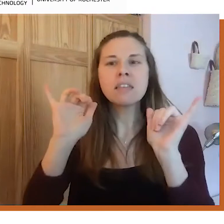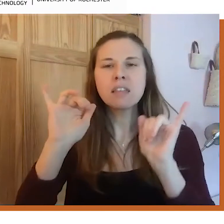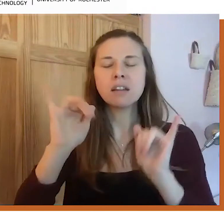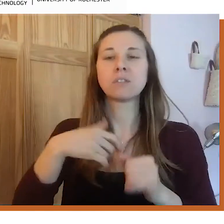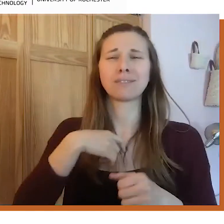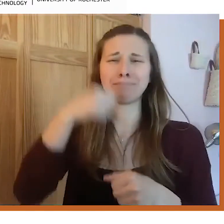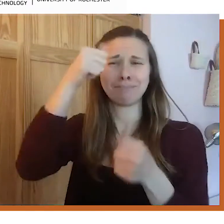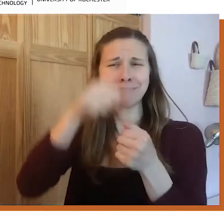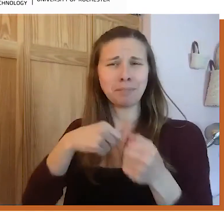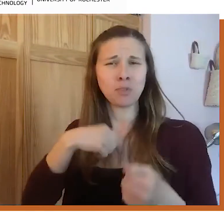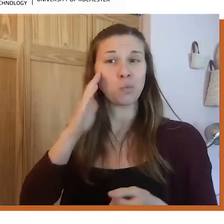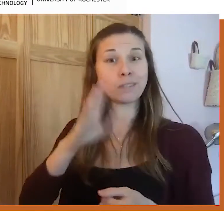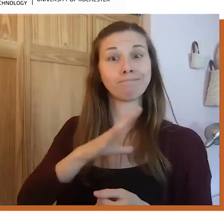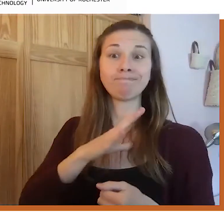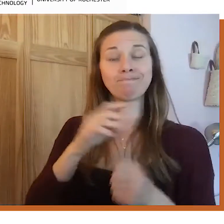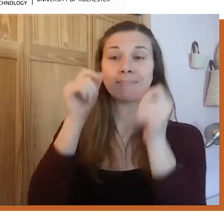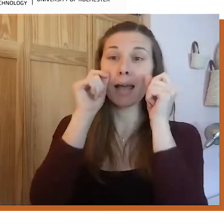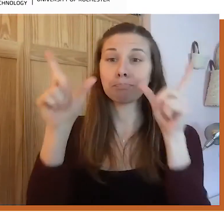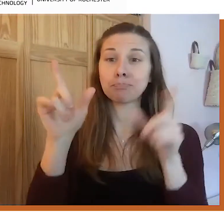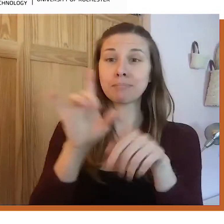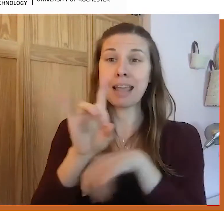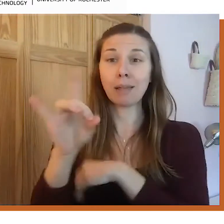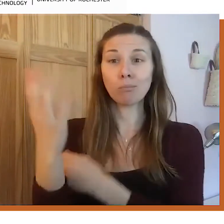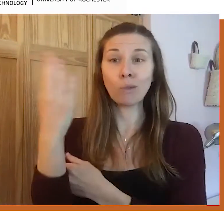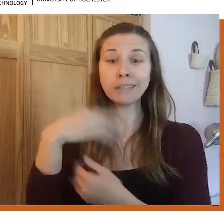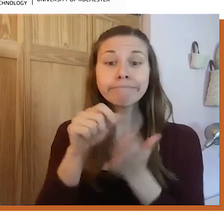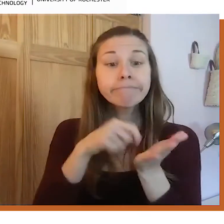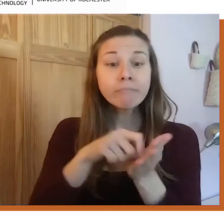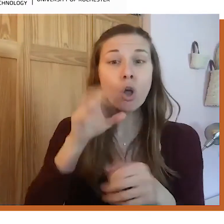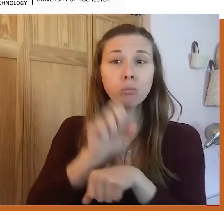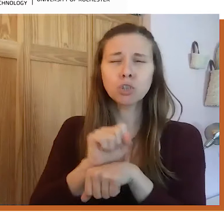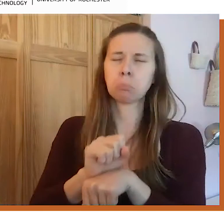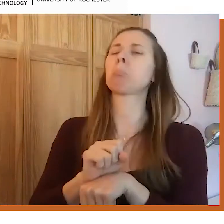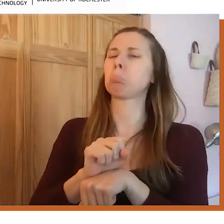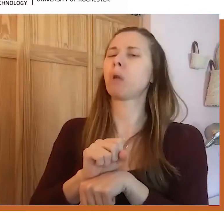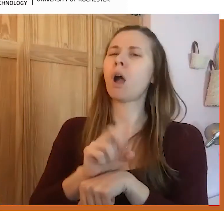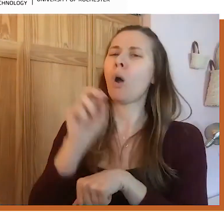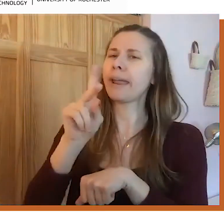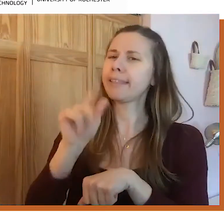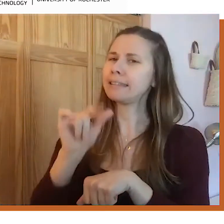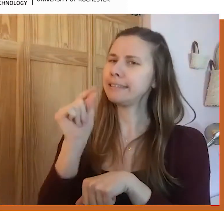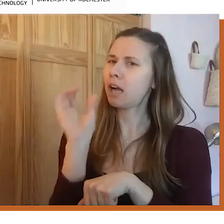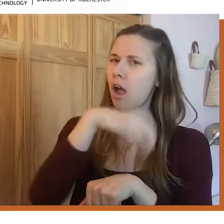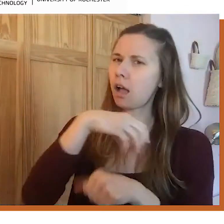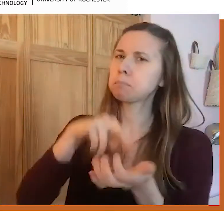For that class, I started waking up at 8:00 in the morning to do my homework and get to class, so I realized I was really interested